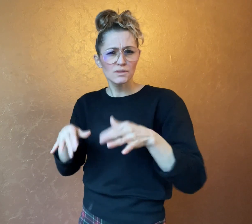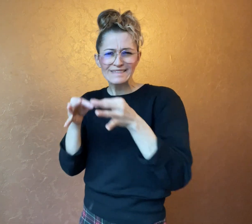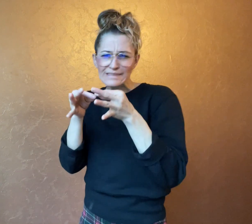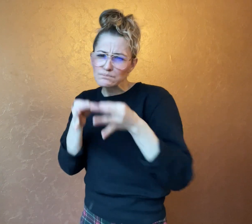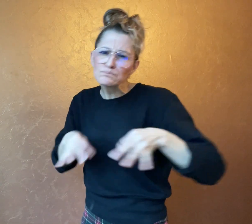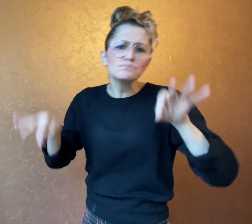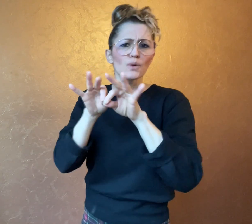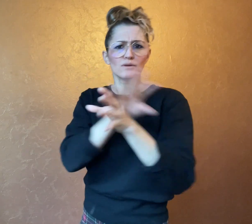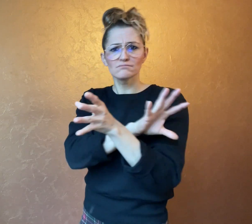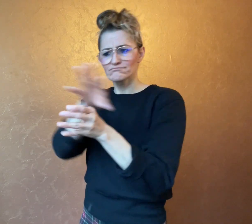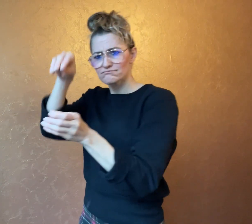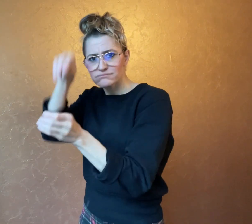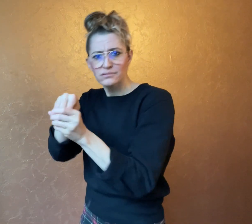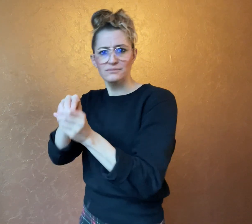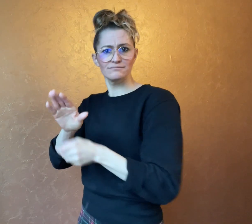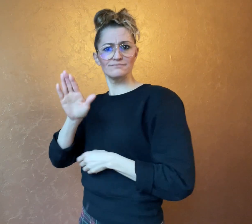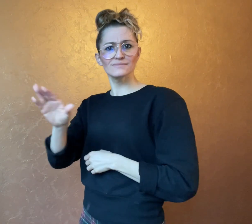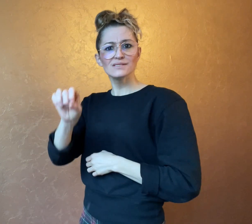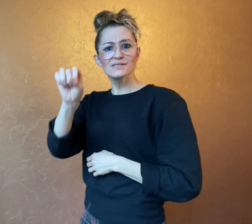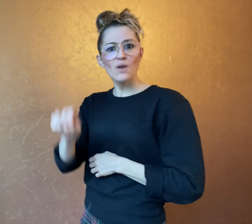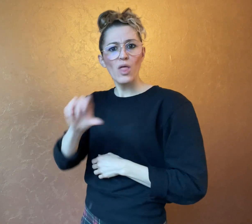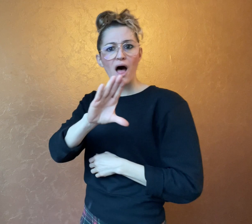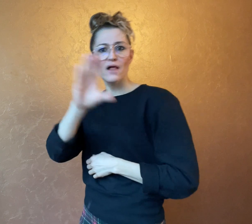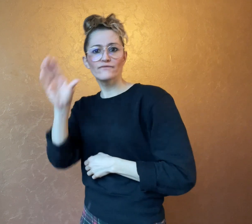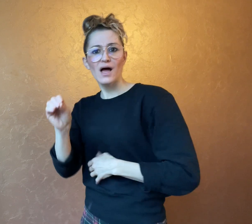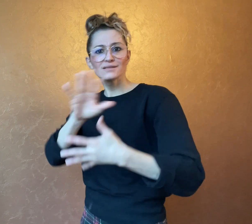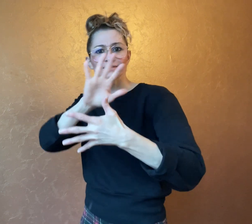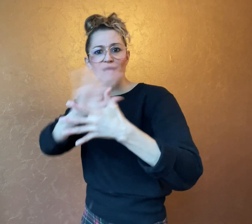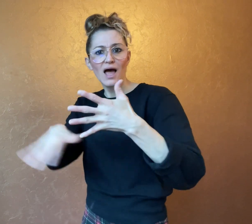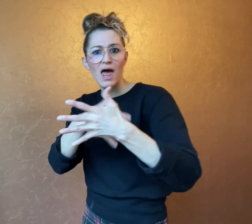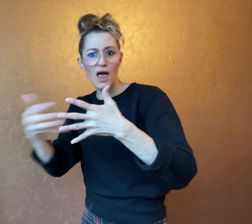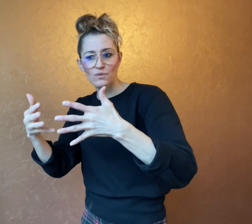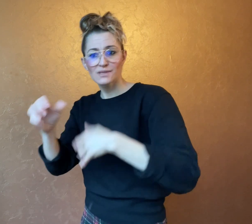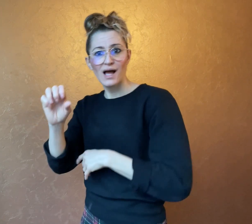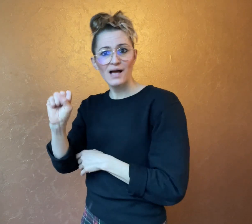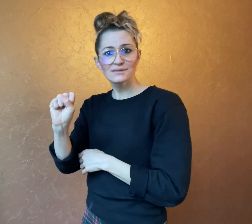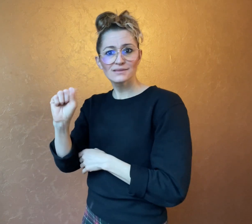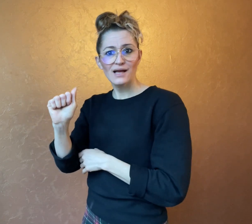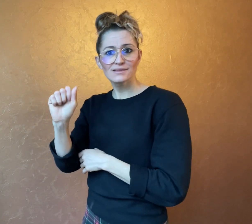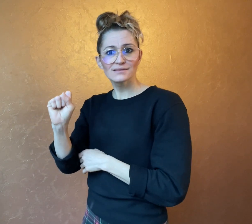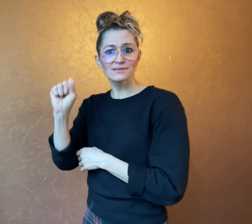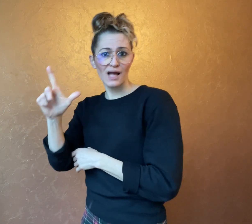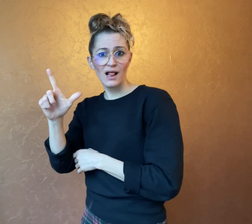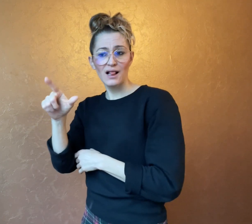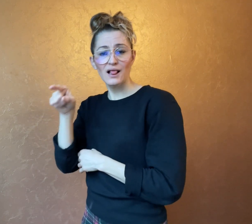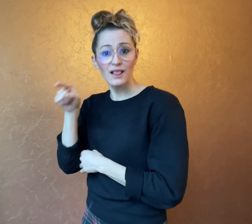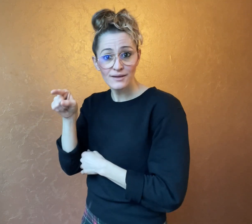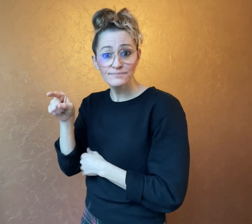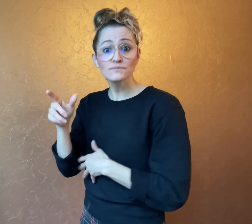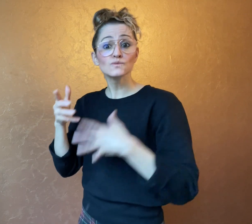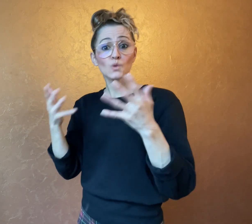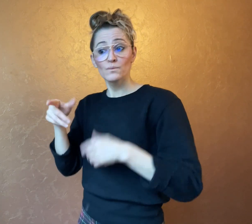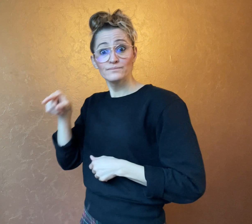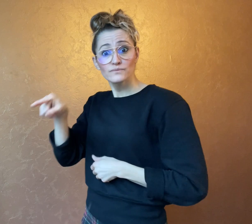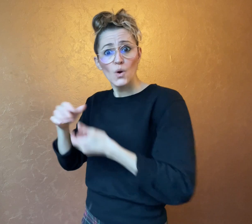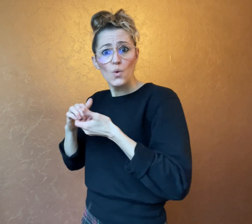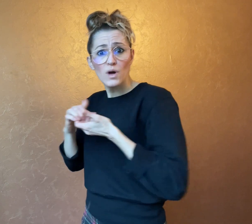of South African Sign Language (SASL). The organization